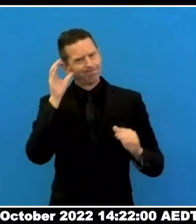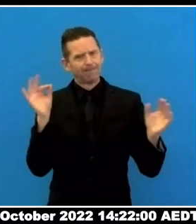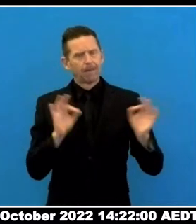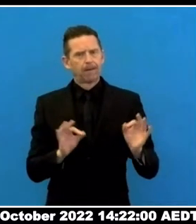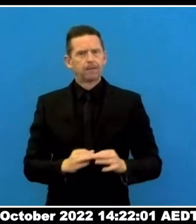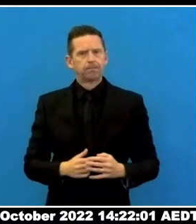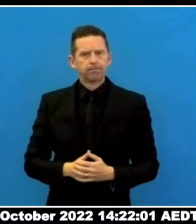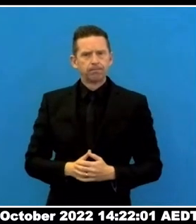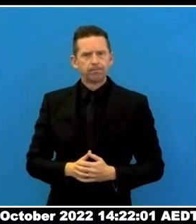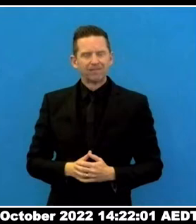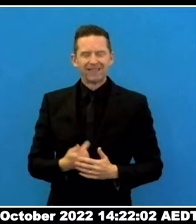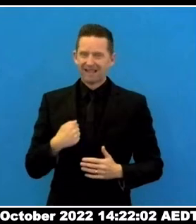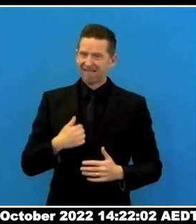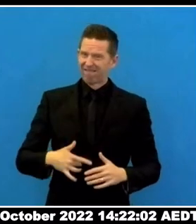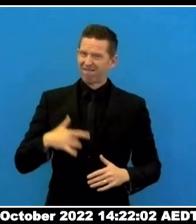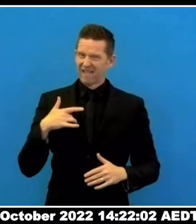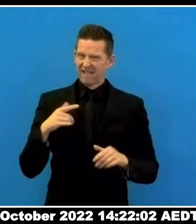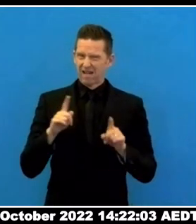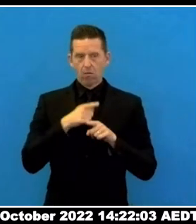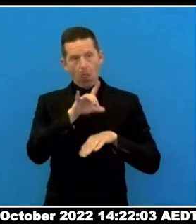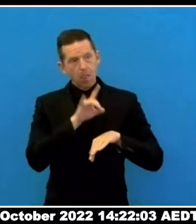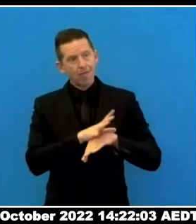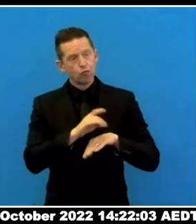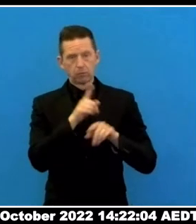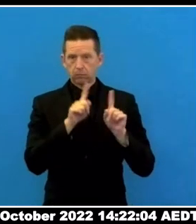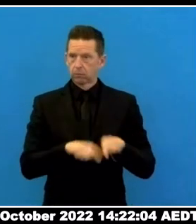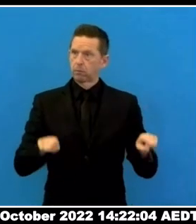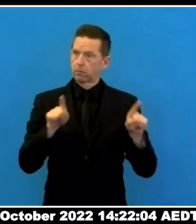I feel like all the therapists do is write reports.